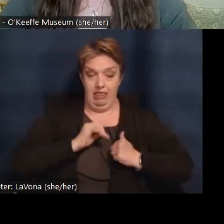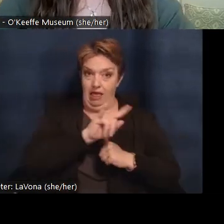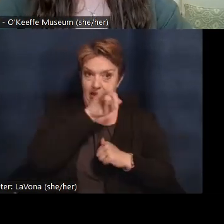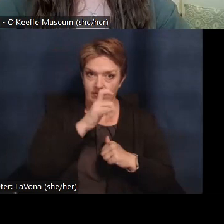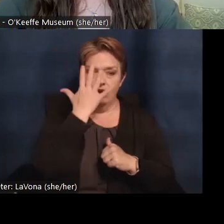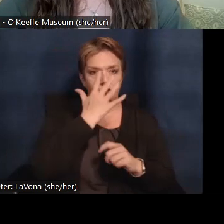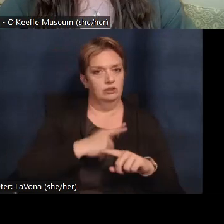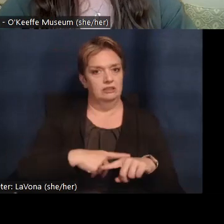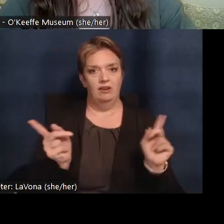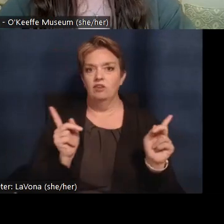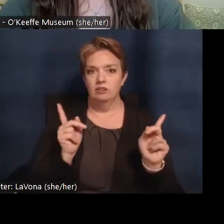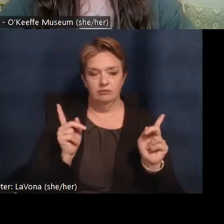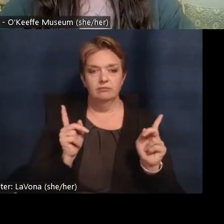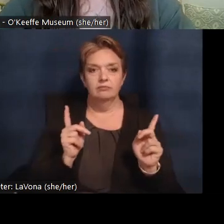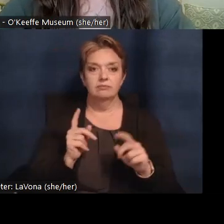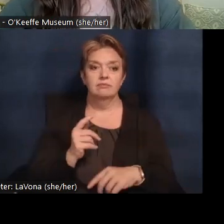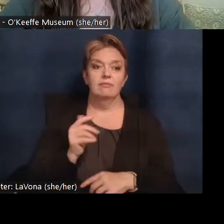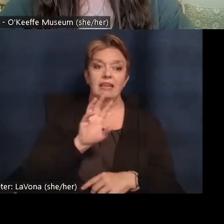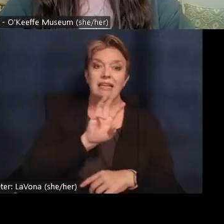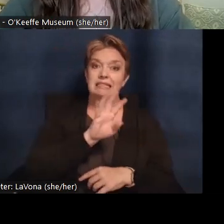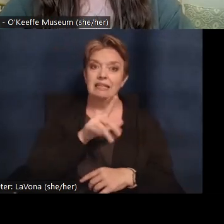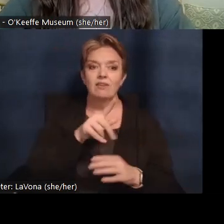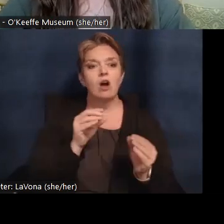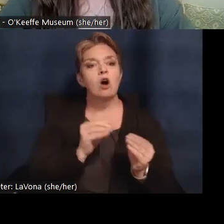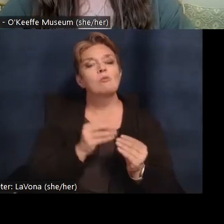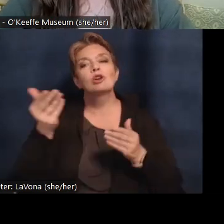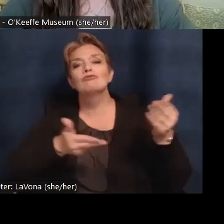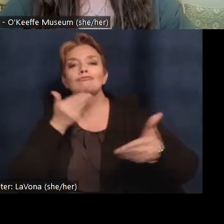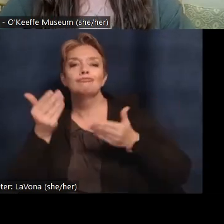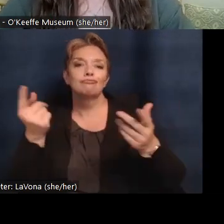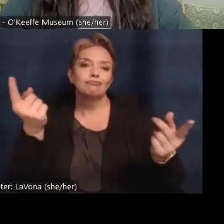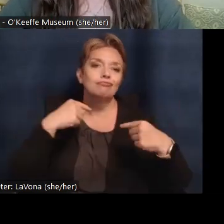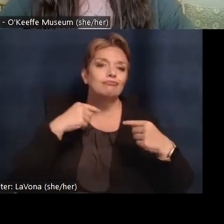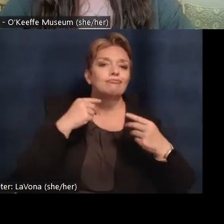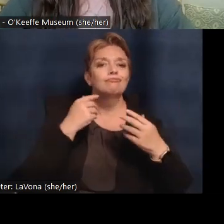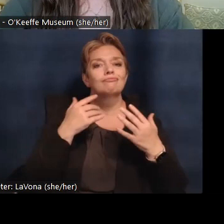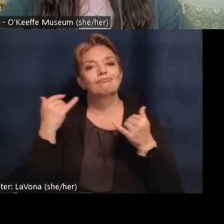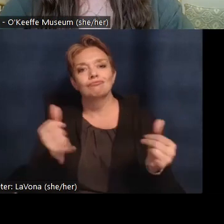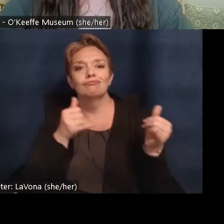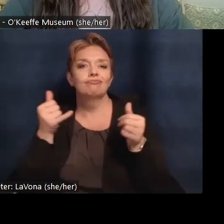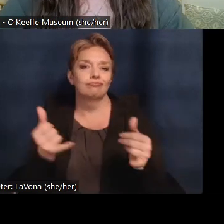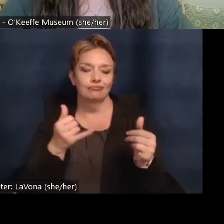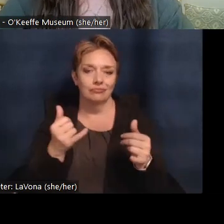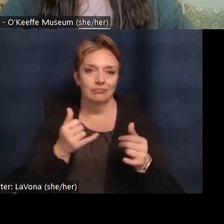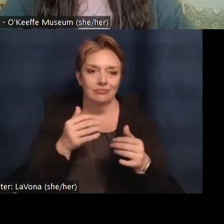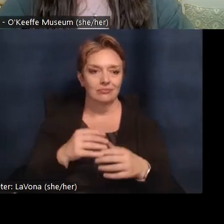In '65, she would have been doing more entertaining, and these bright colors and patterns were very much